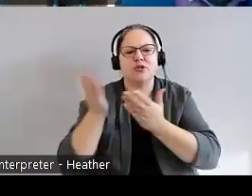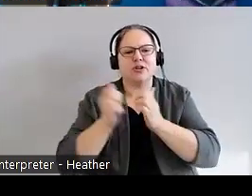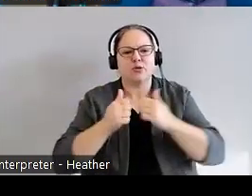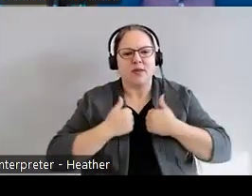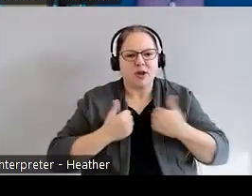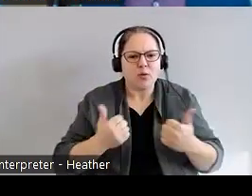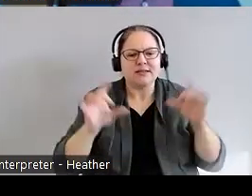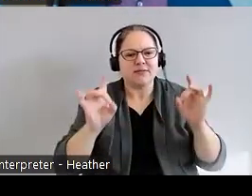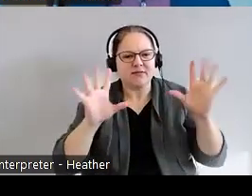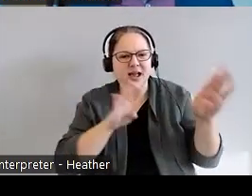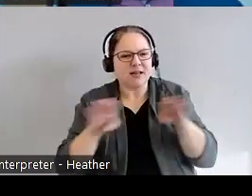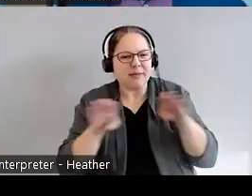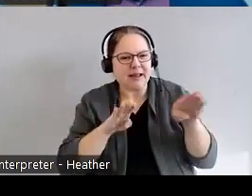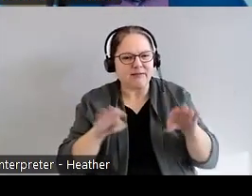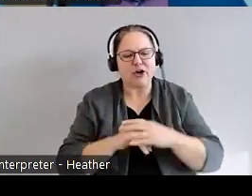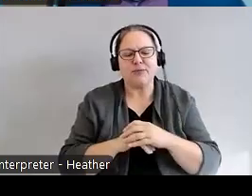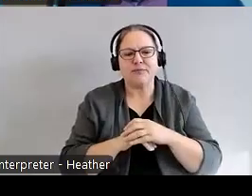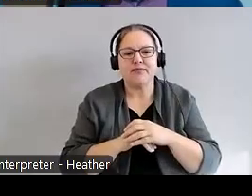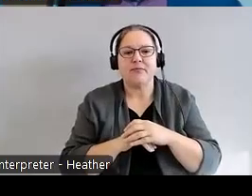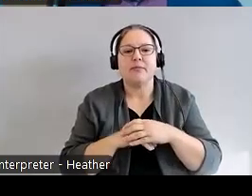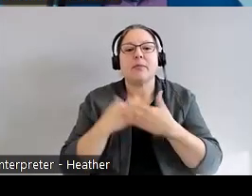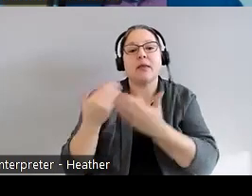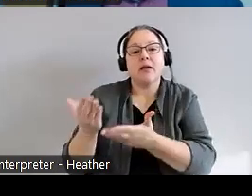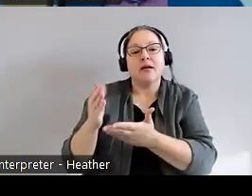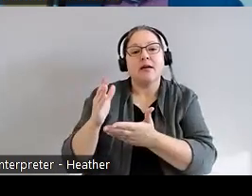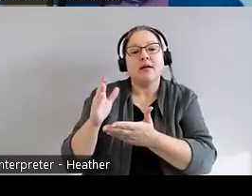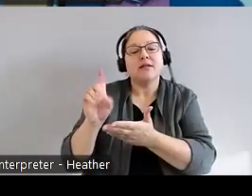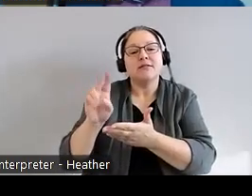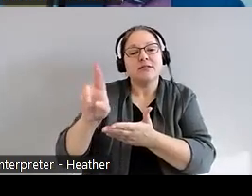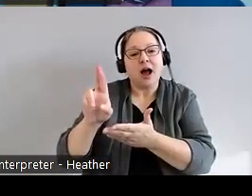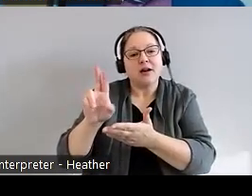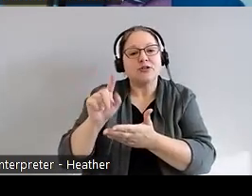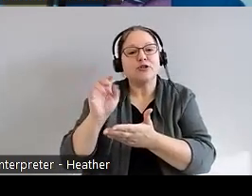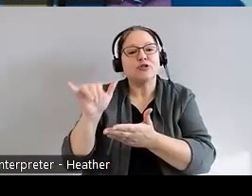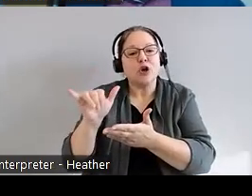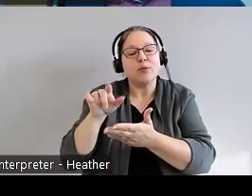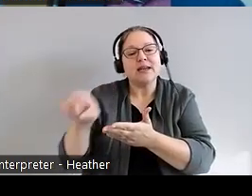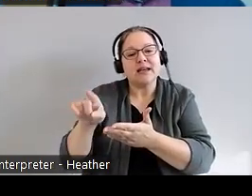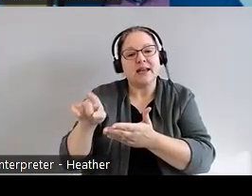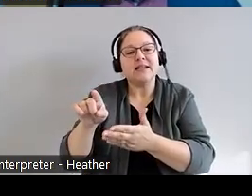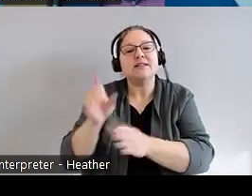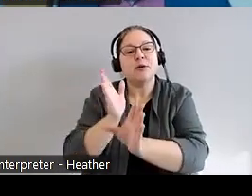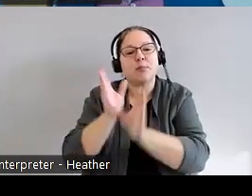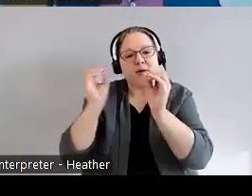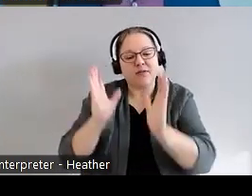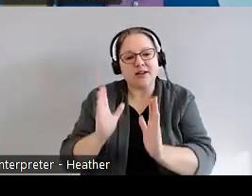behavior. So, uh Dr. uh Tony Ahmed is an associate professor of psychology and clinical psychiatry at